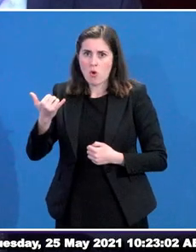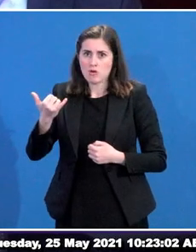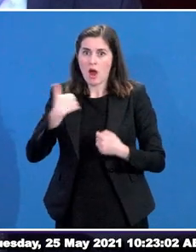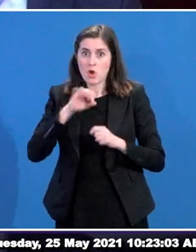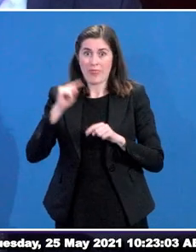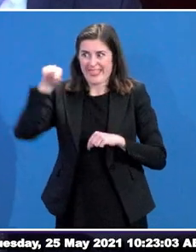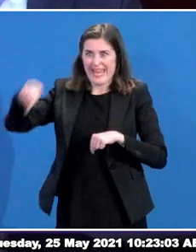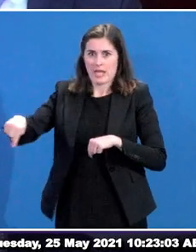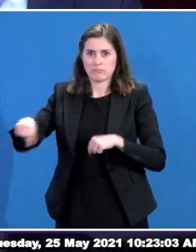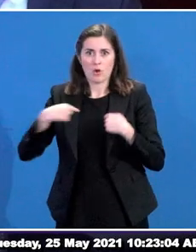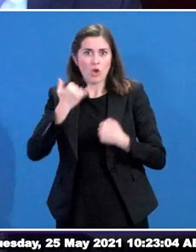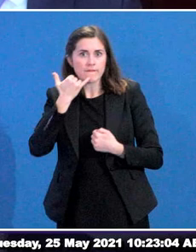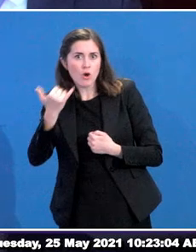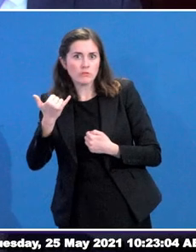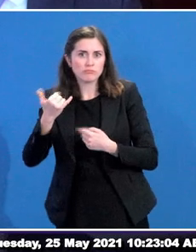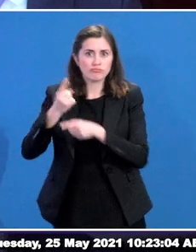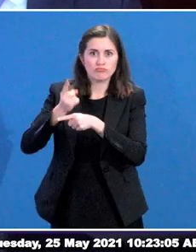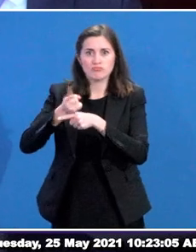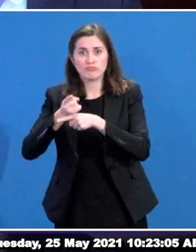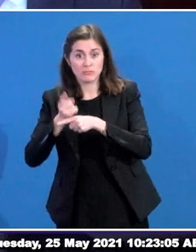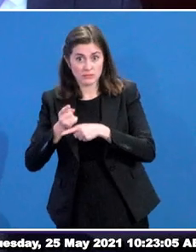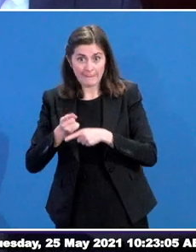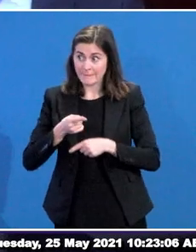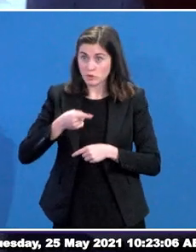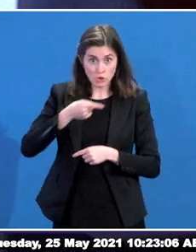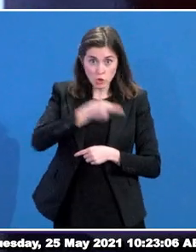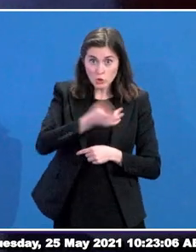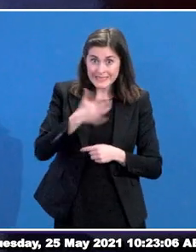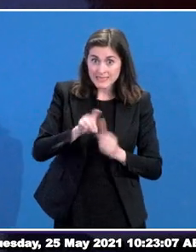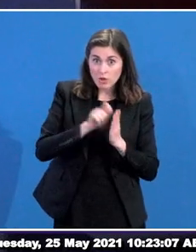I don't know but... But you did take some notes and you have provided them to the, (CROSSTALK)